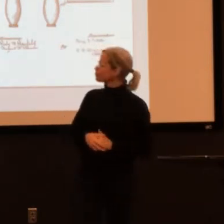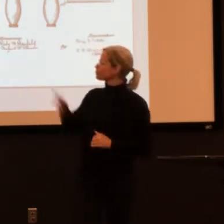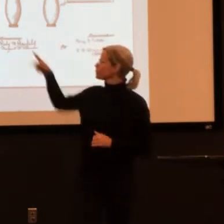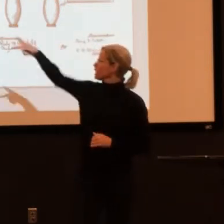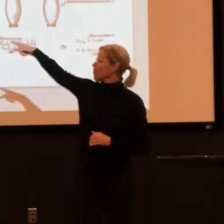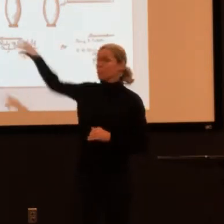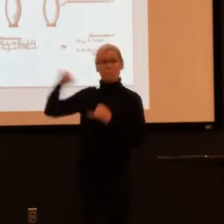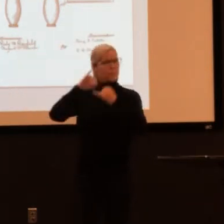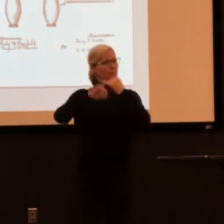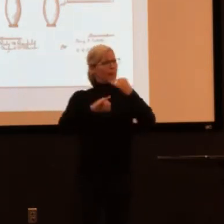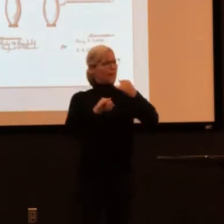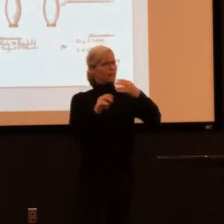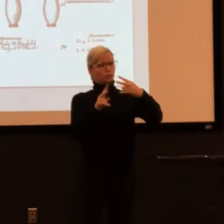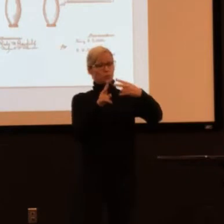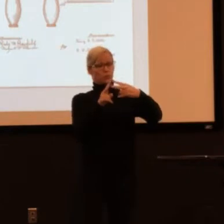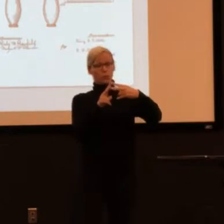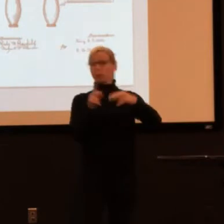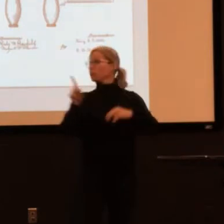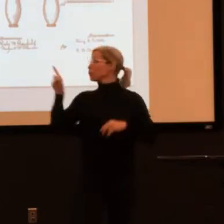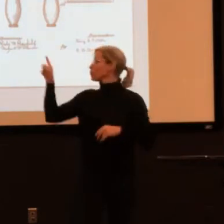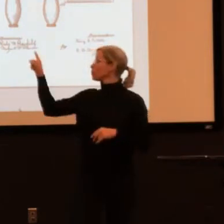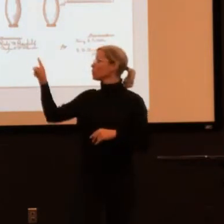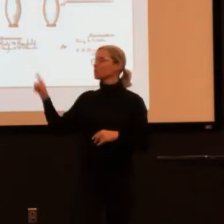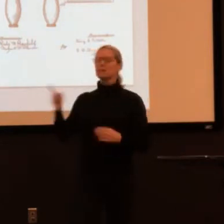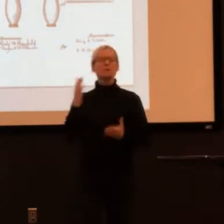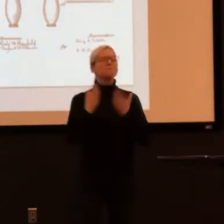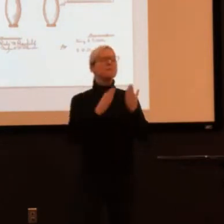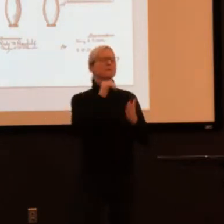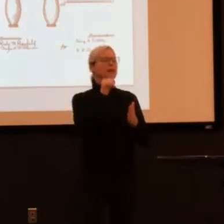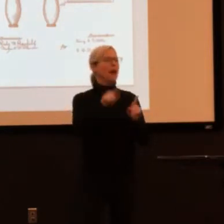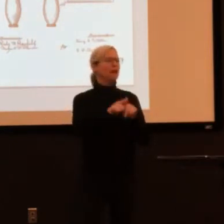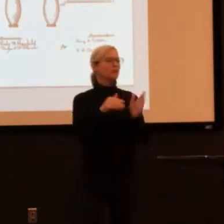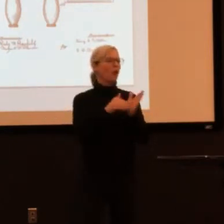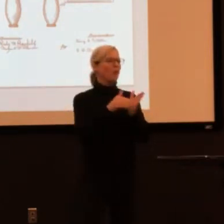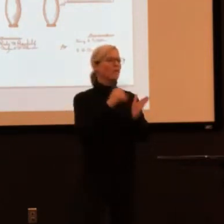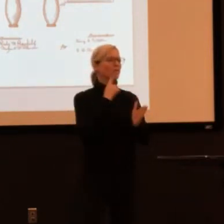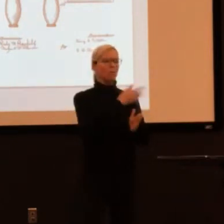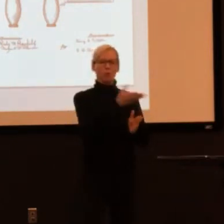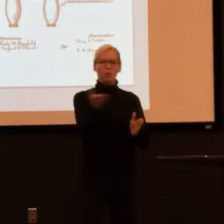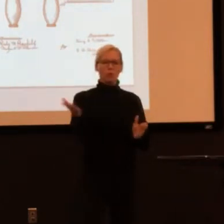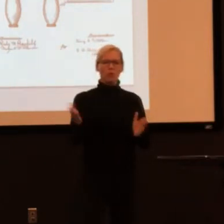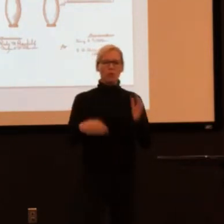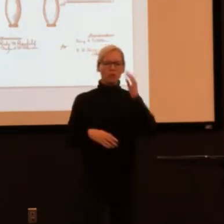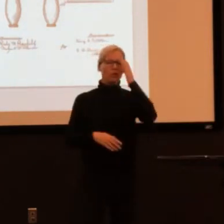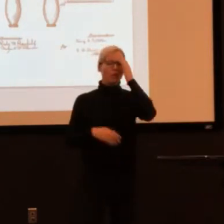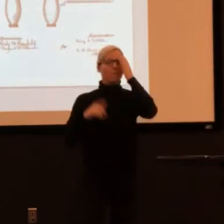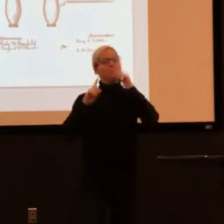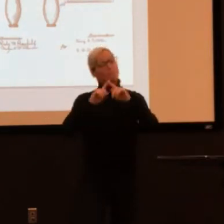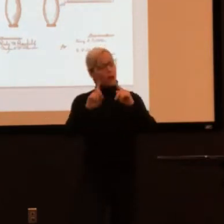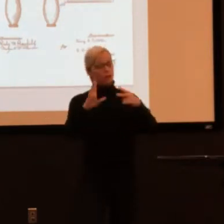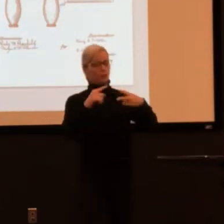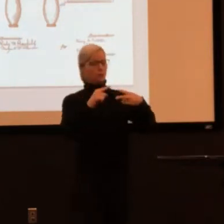One of them would be if you make use of anyone else's patented invention,